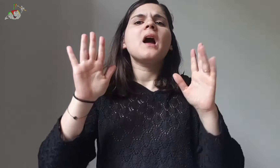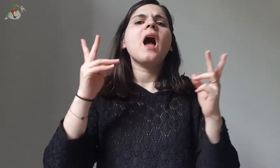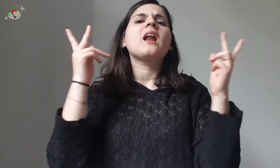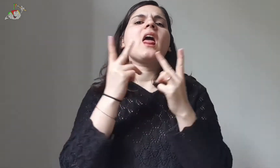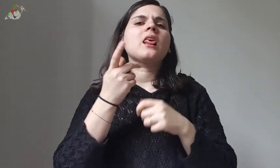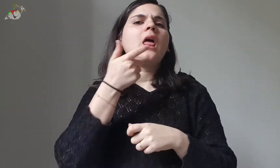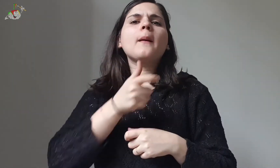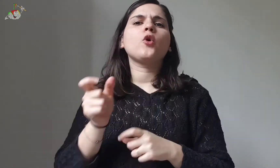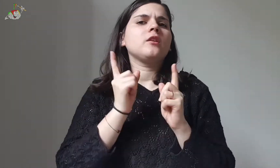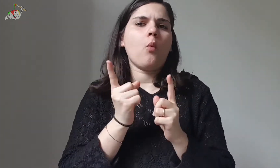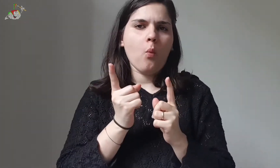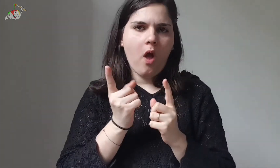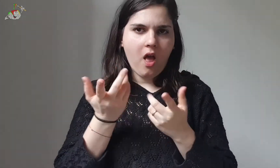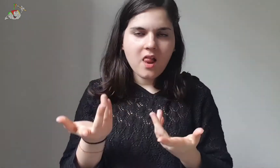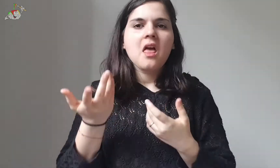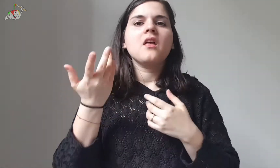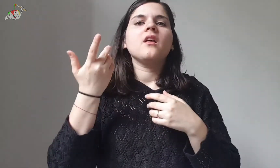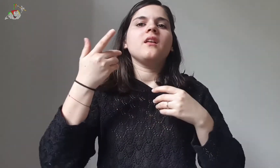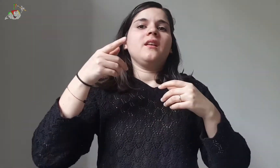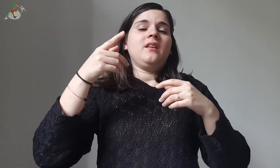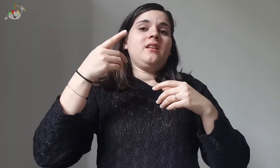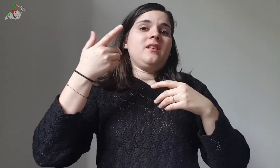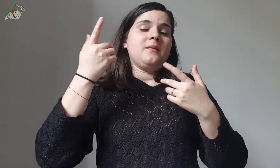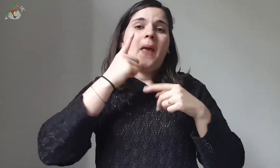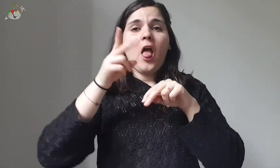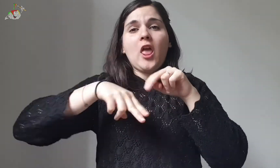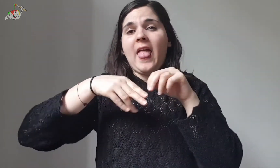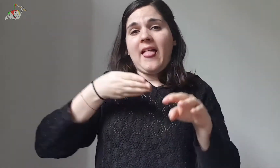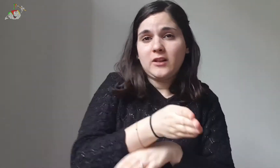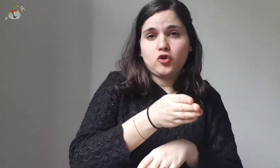But in reality the reason would be associated with the fact that it is better to avoid going